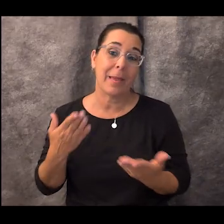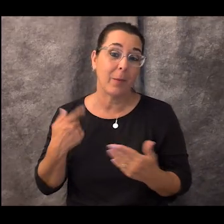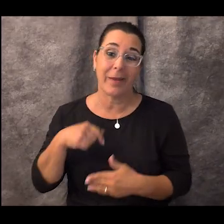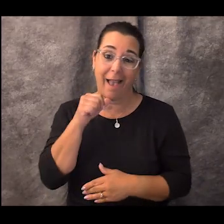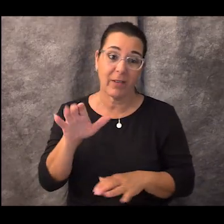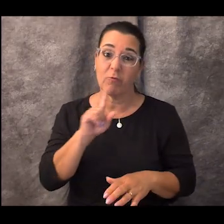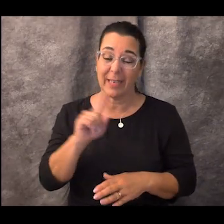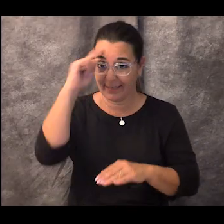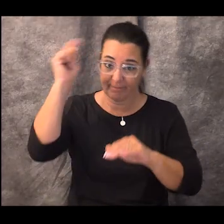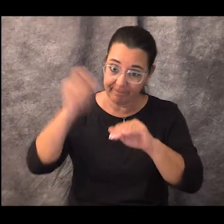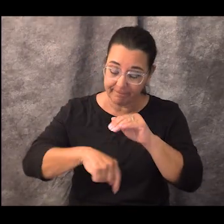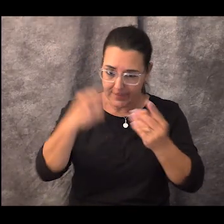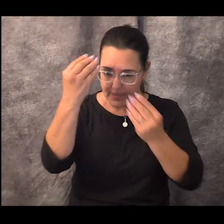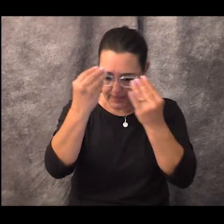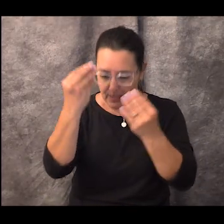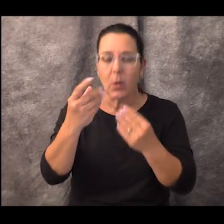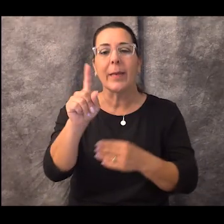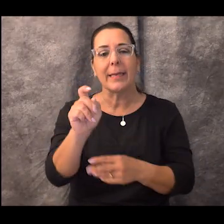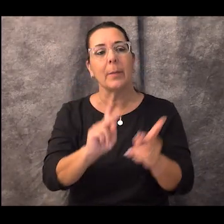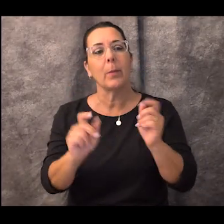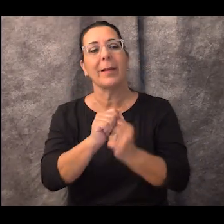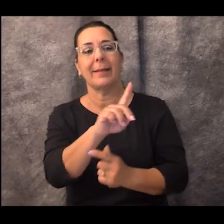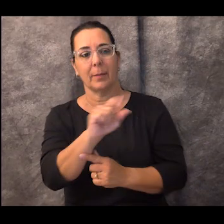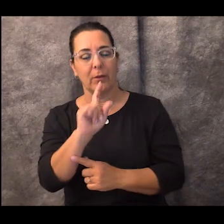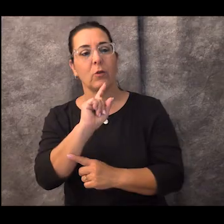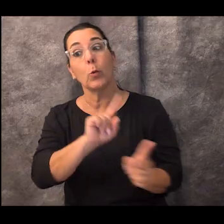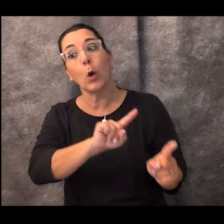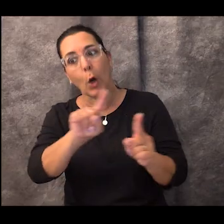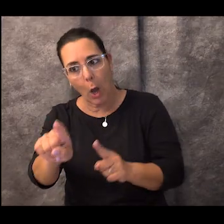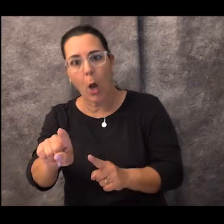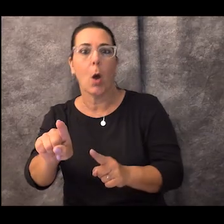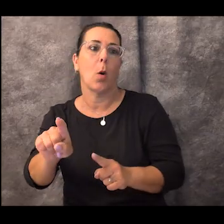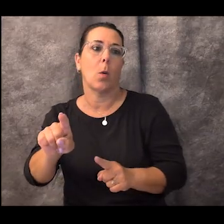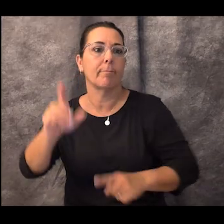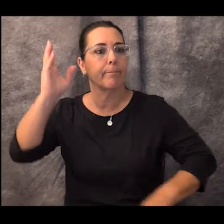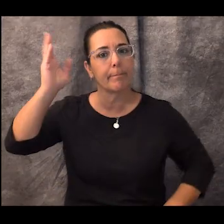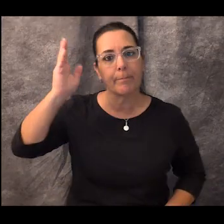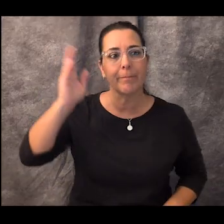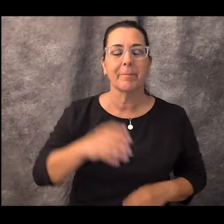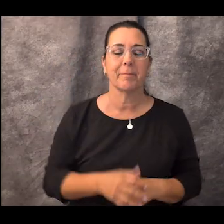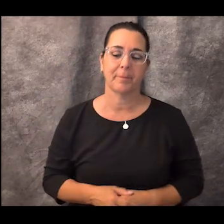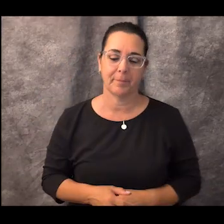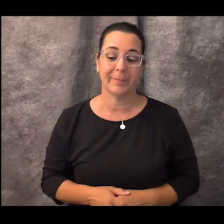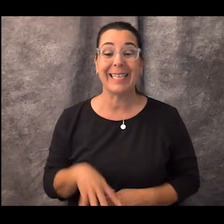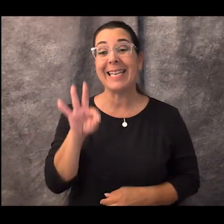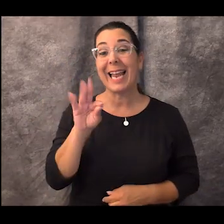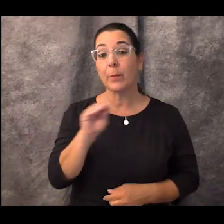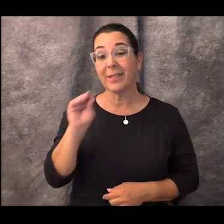We need people with disabilities to show up and say, have you thought about this? Sometimes I tell people 90% of my job is just showing up places and yelling,